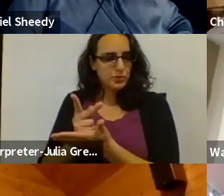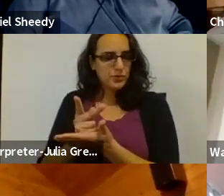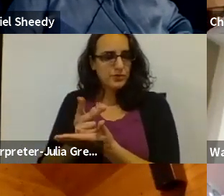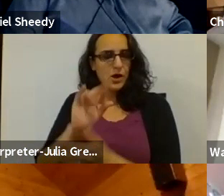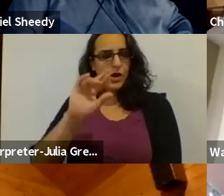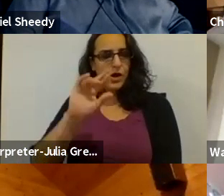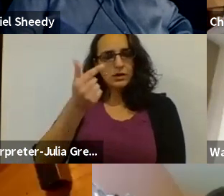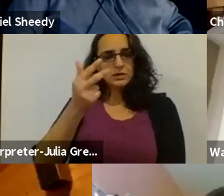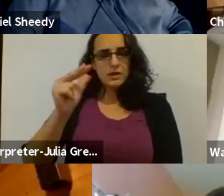Second,